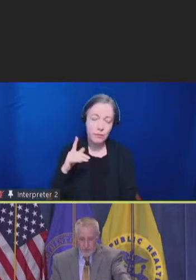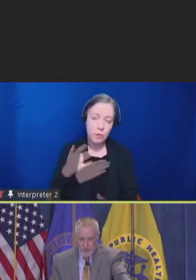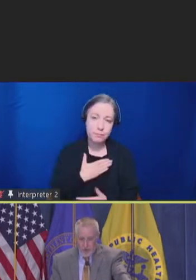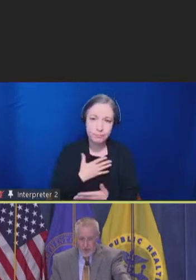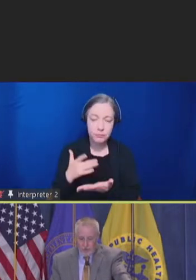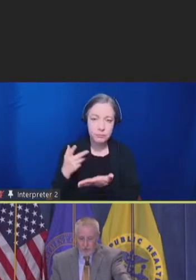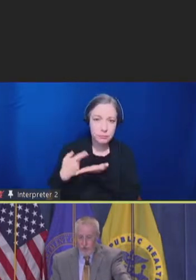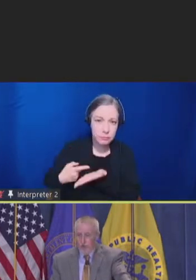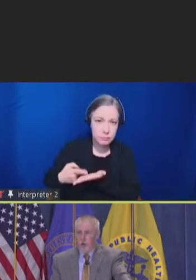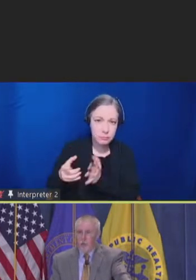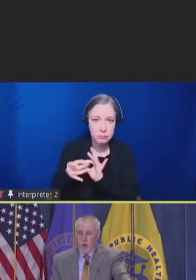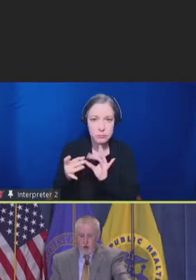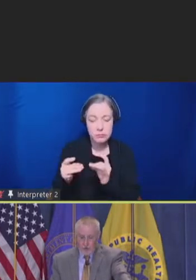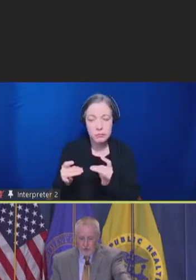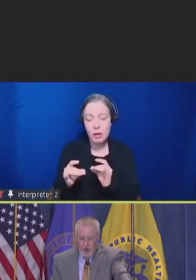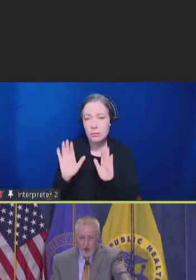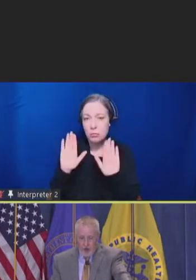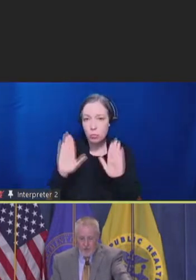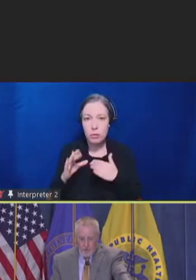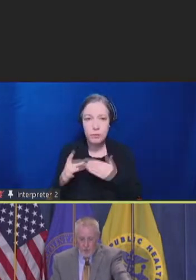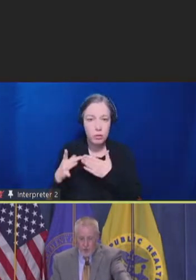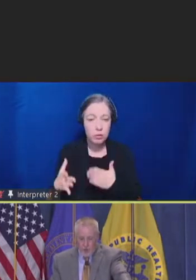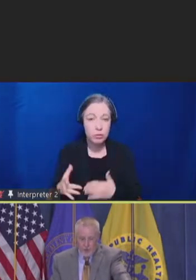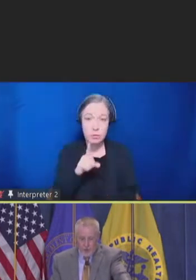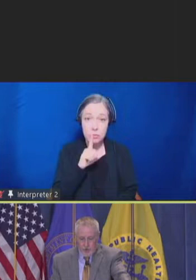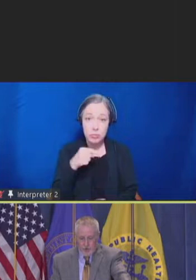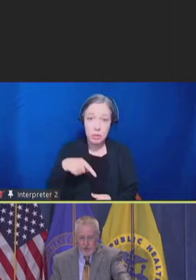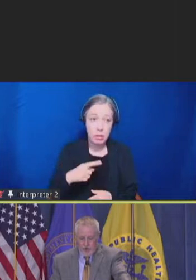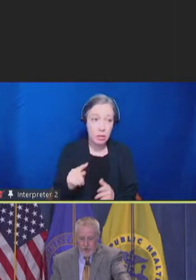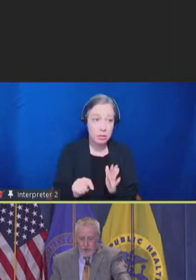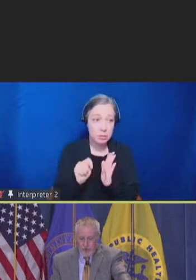It's truly a remarkable time to work in immunization.